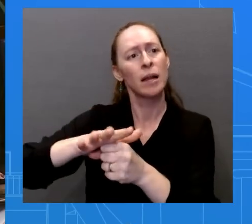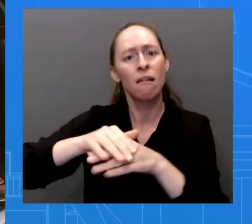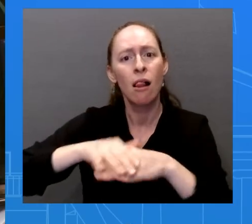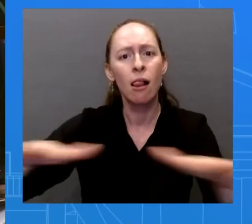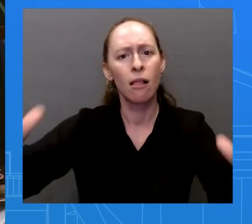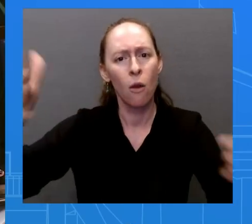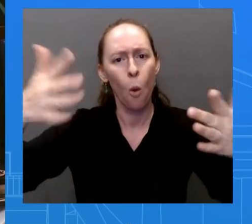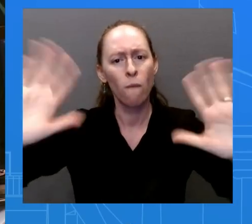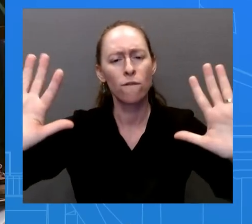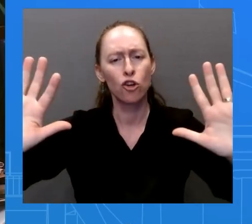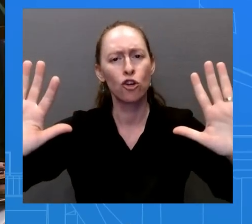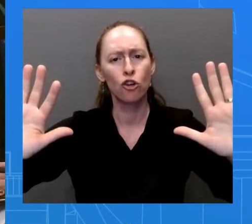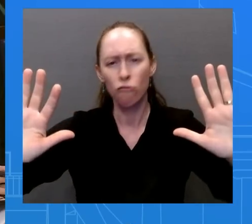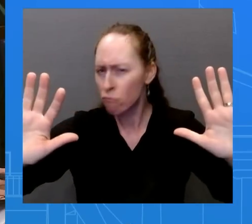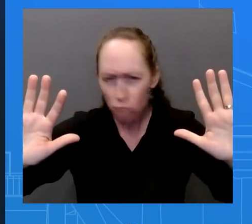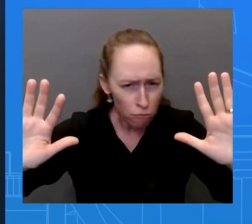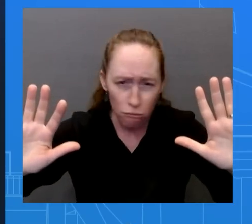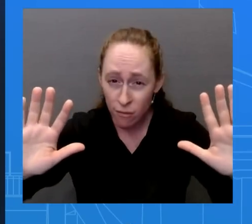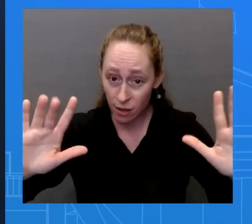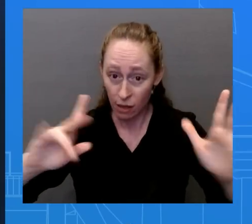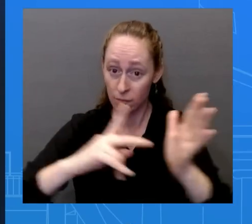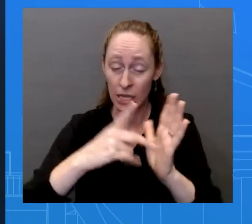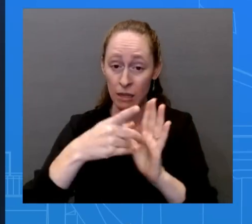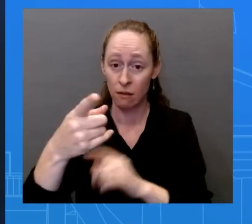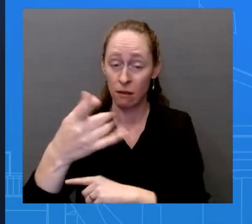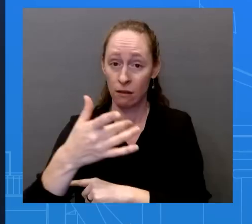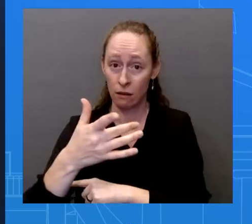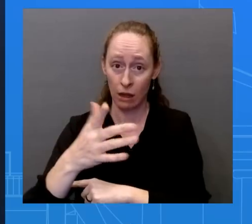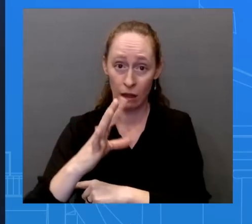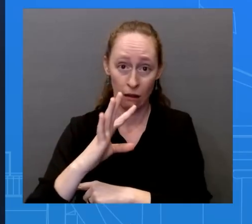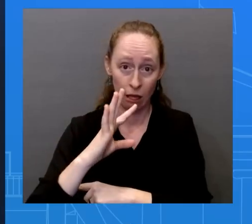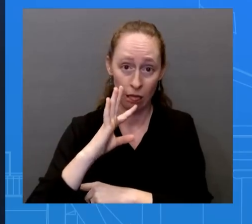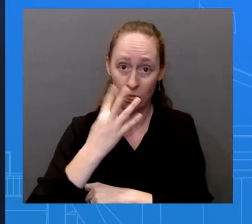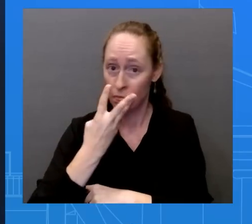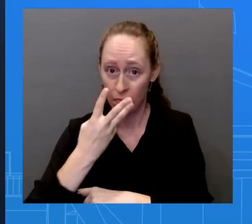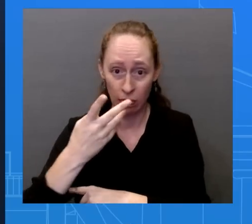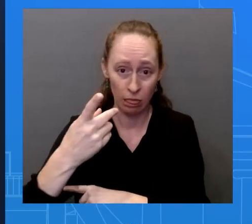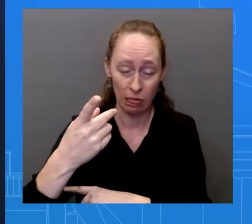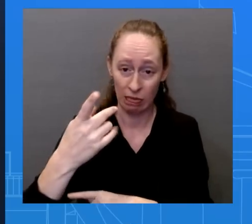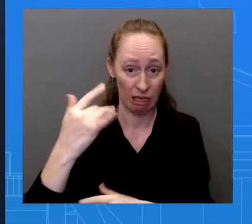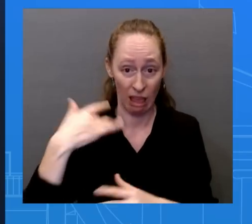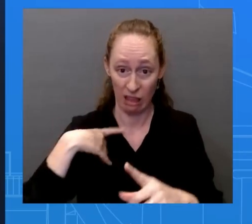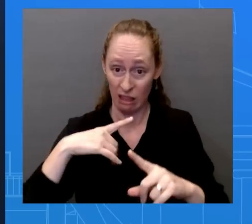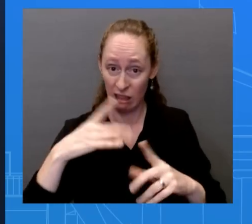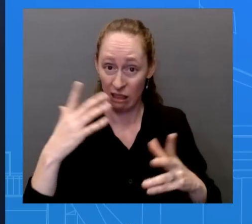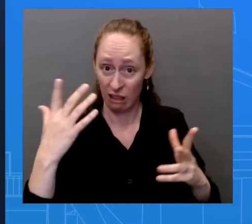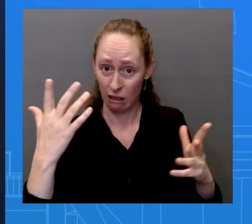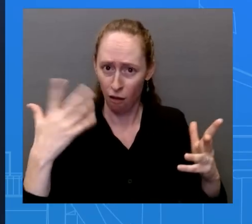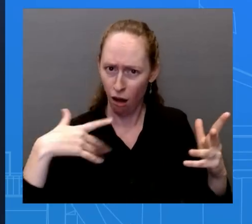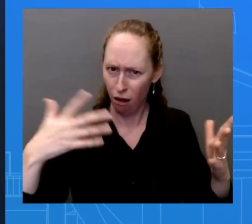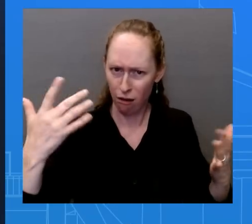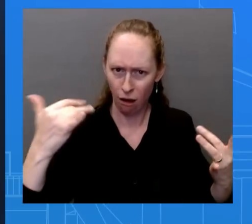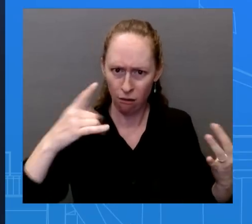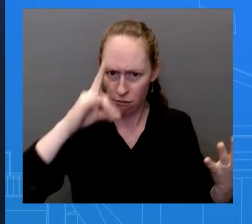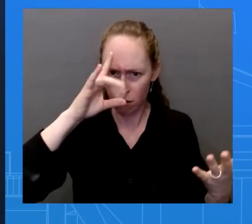as long as they're vaccinated? Dr. Jha: So the President was very clear: COVID is not over. There's a lot of work to do. We still have 3- to 400 Americans dying every day,